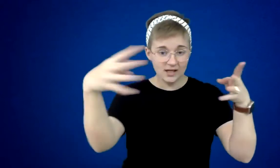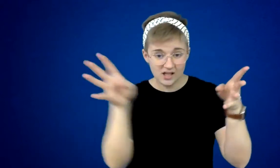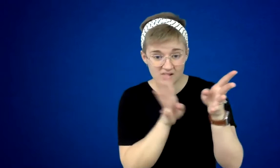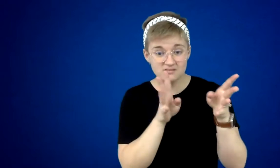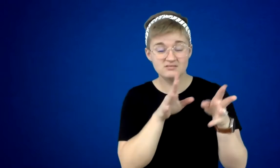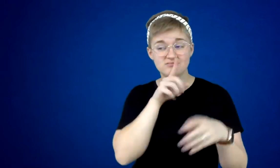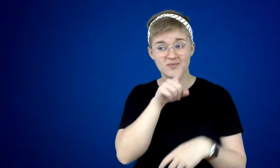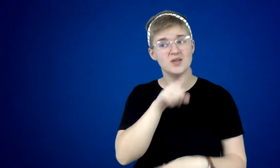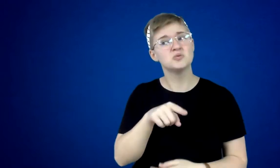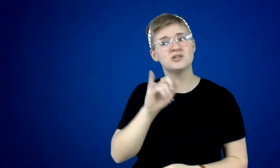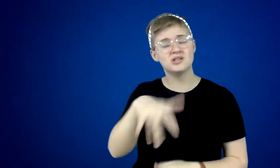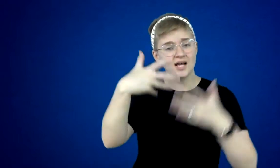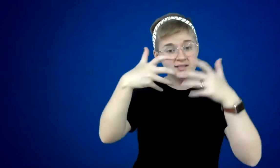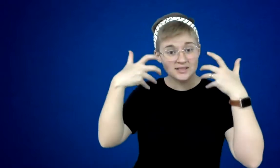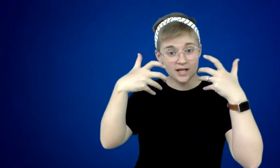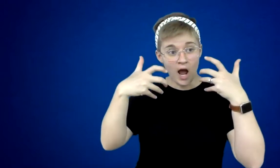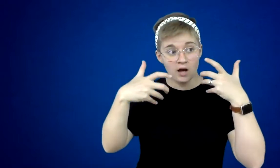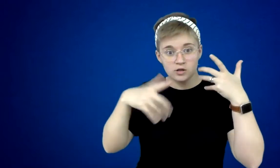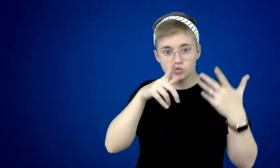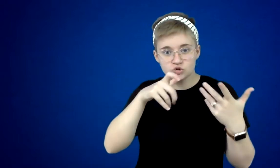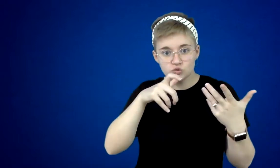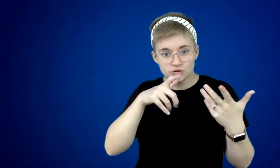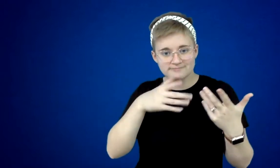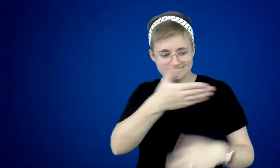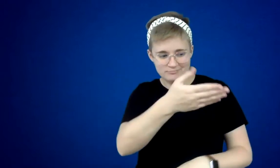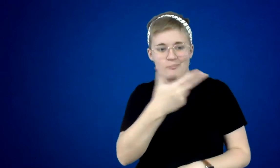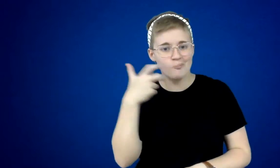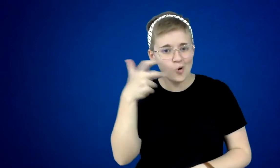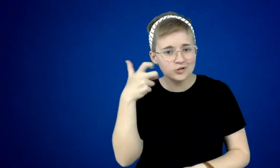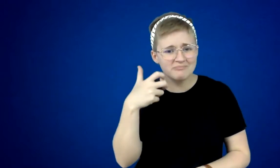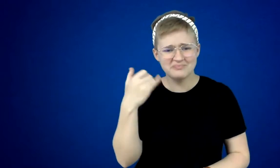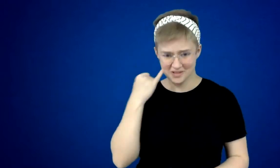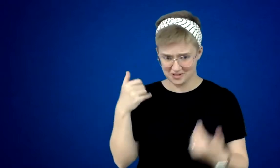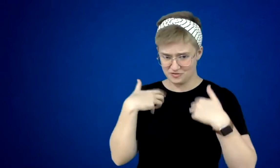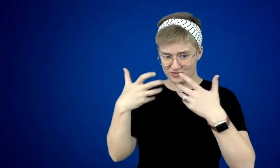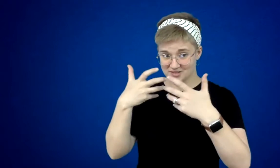belonged to Beauchamp, and wouldn’t you have to be the richest man in the world to own a tiger?